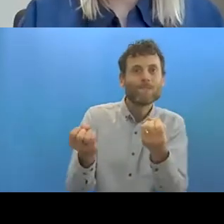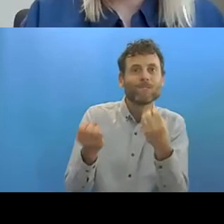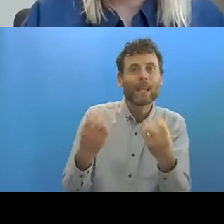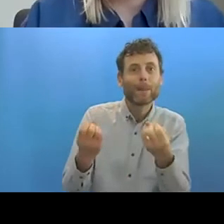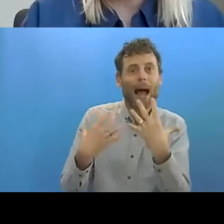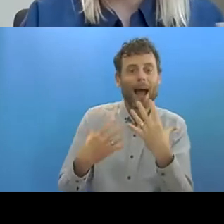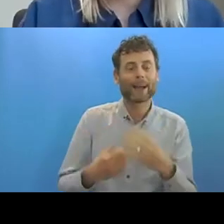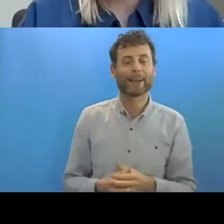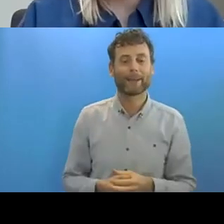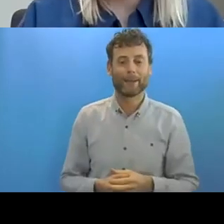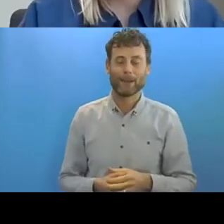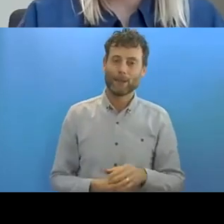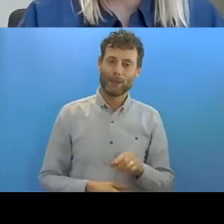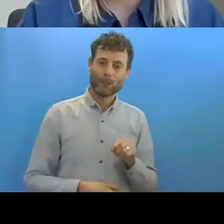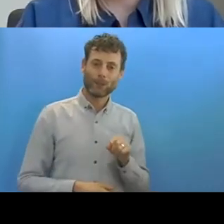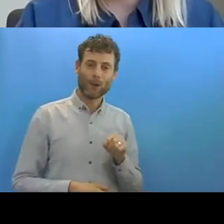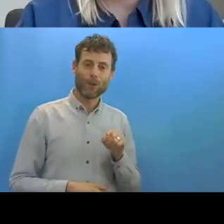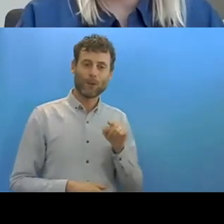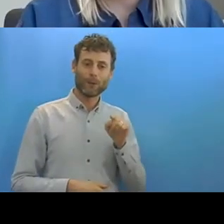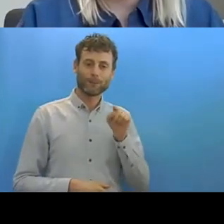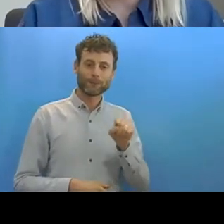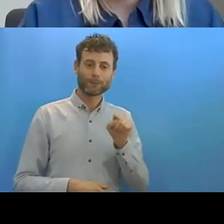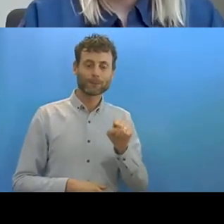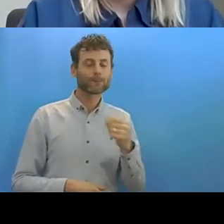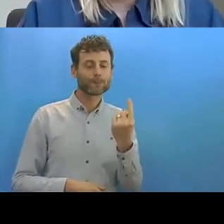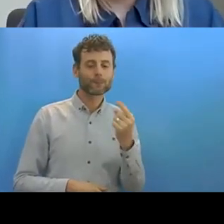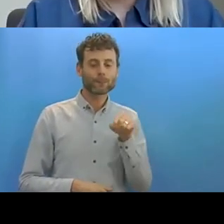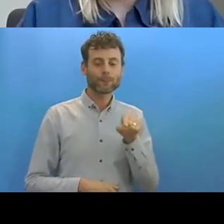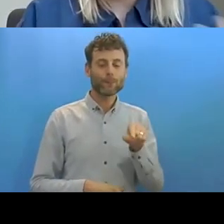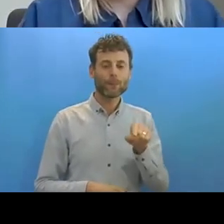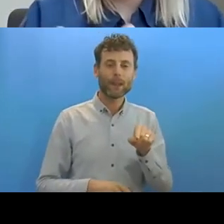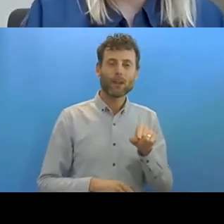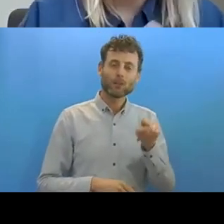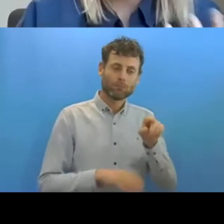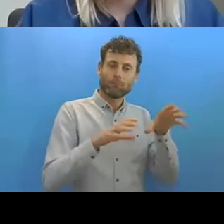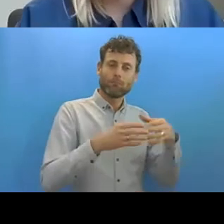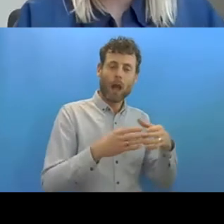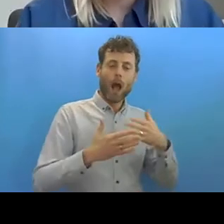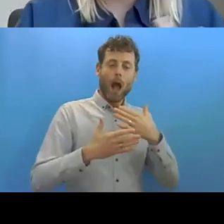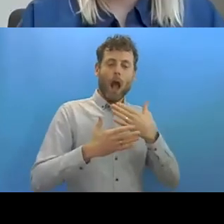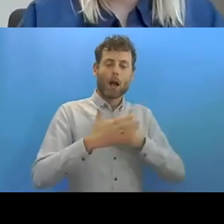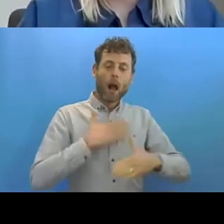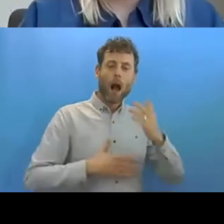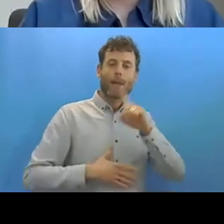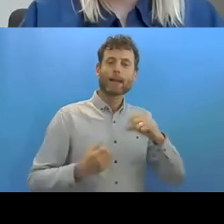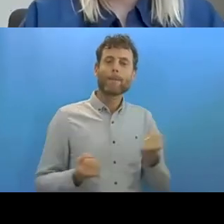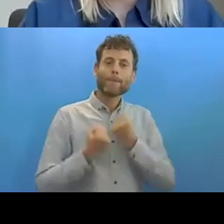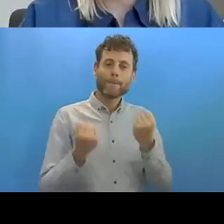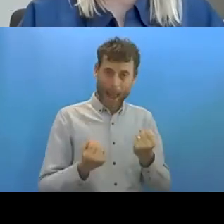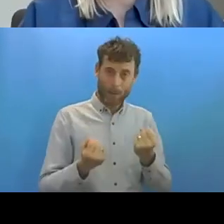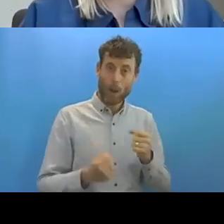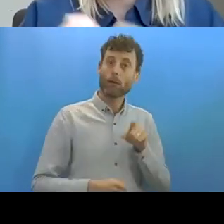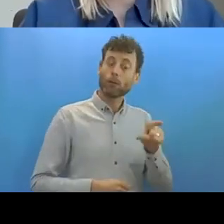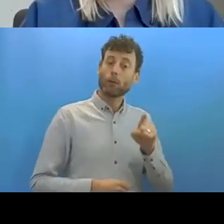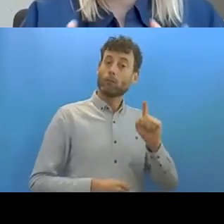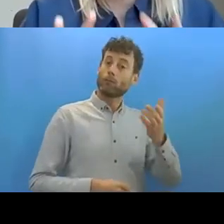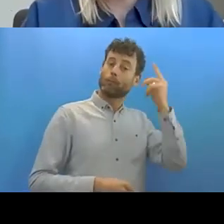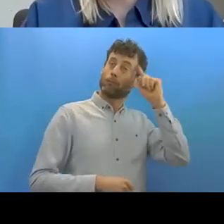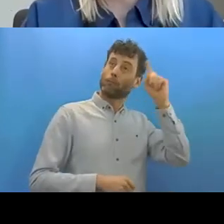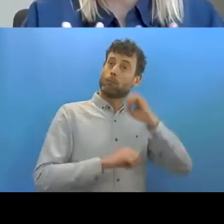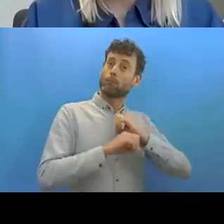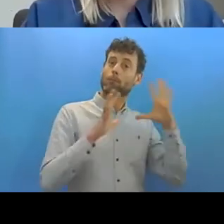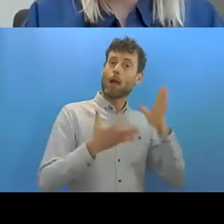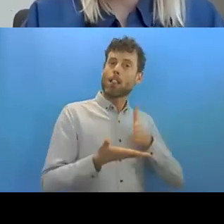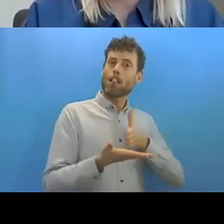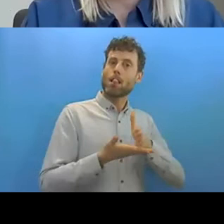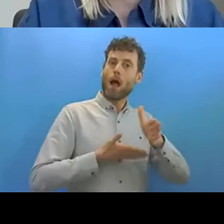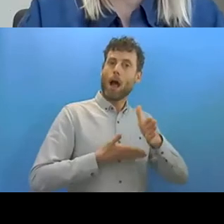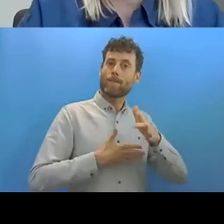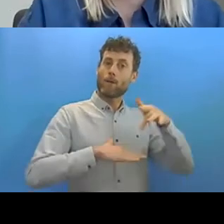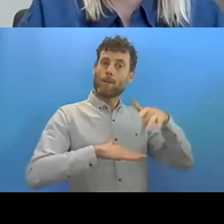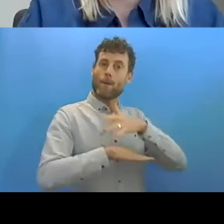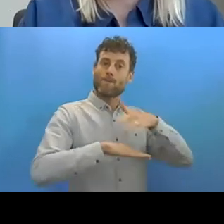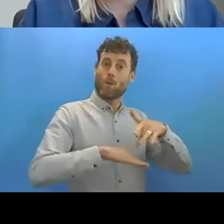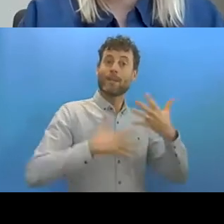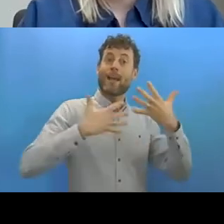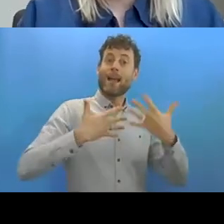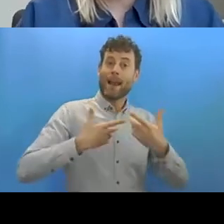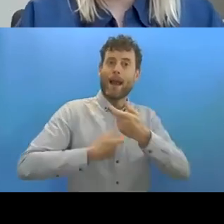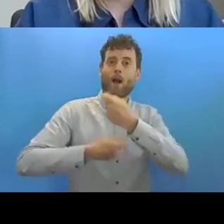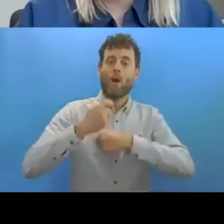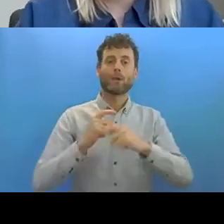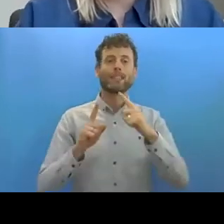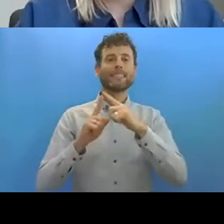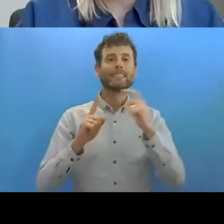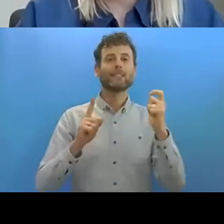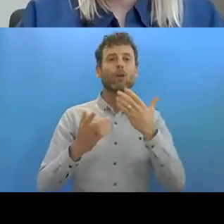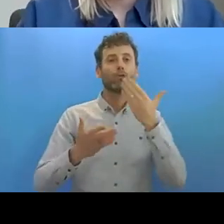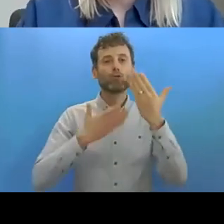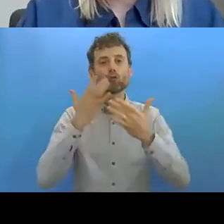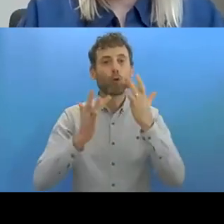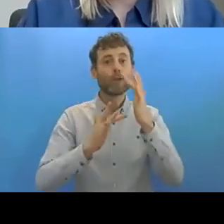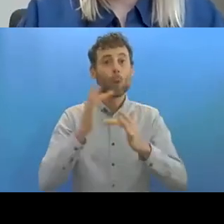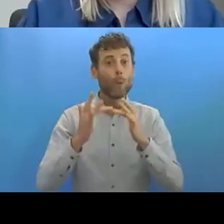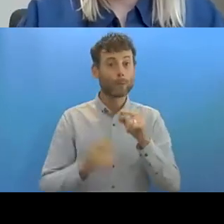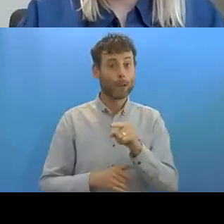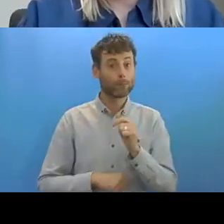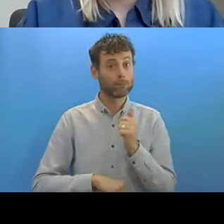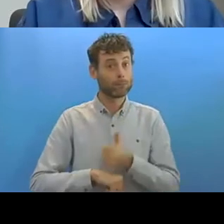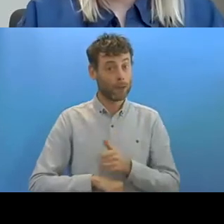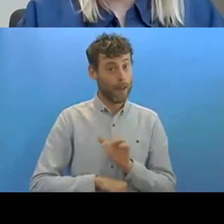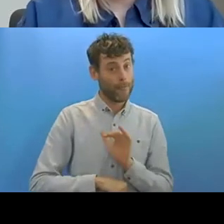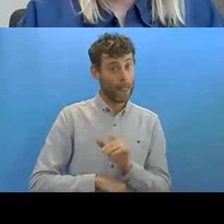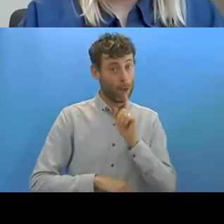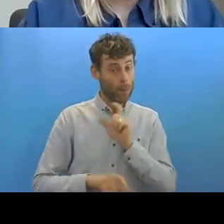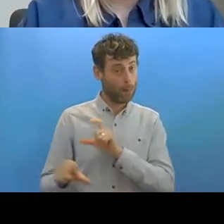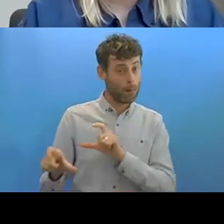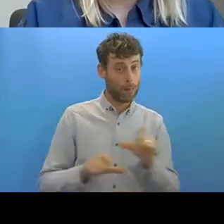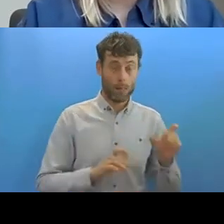so some of these pieces are - the origin of Carmen Power, that started as - I think they have been developing that for about three years, and they have been working on something